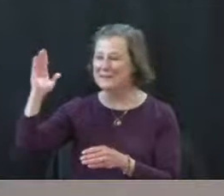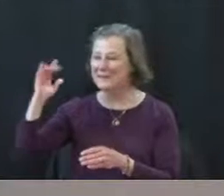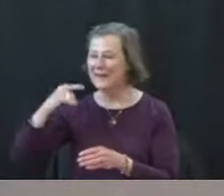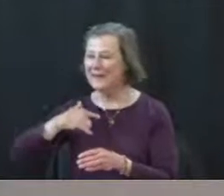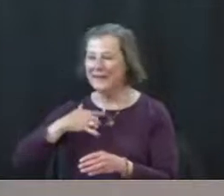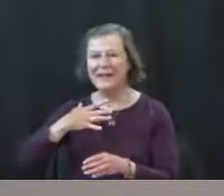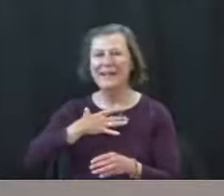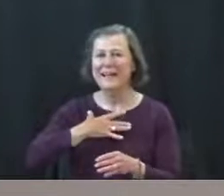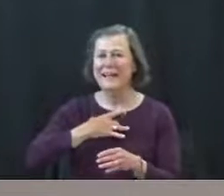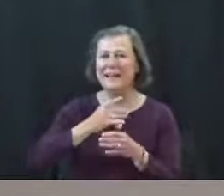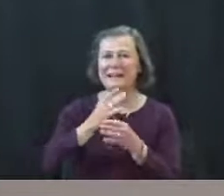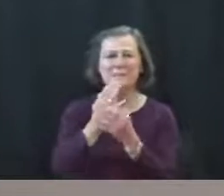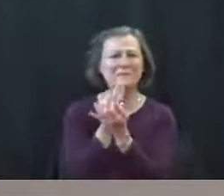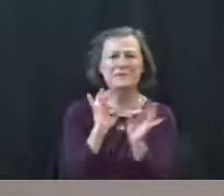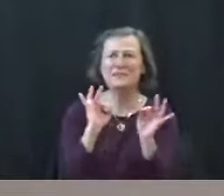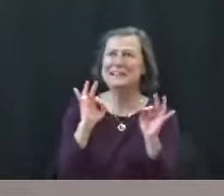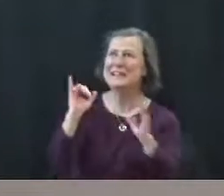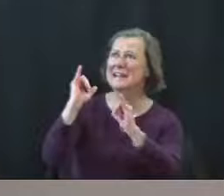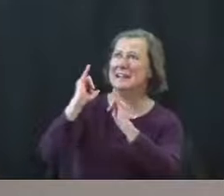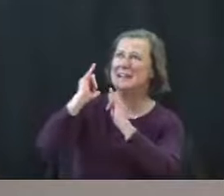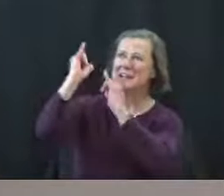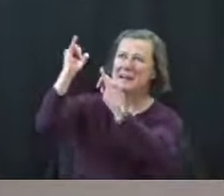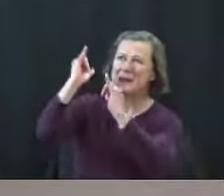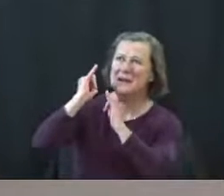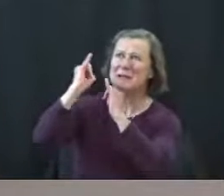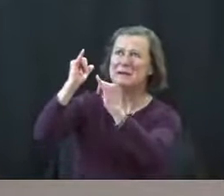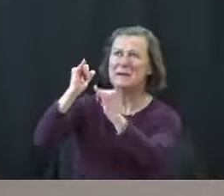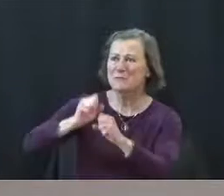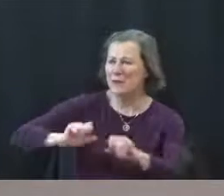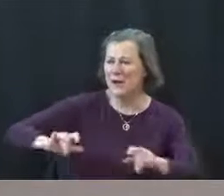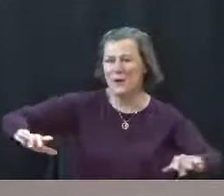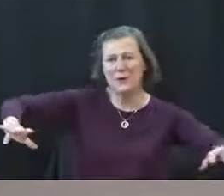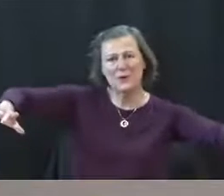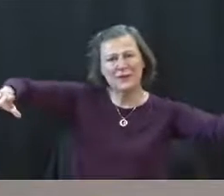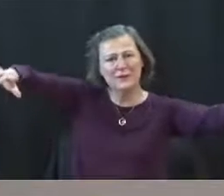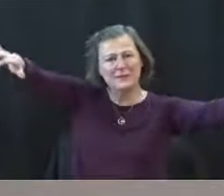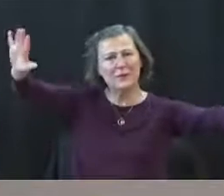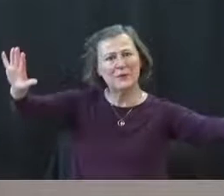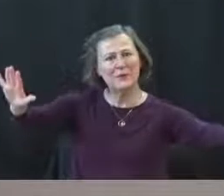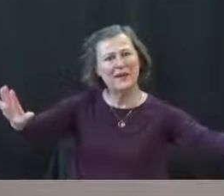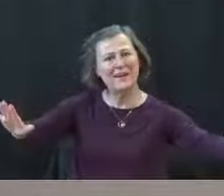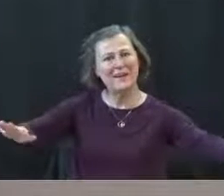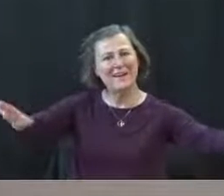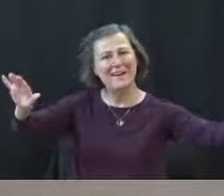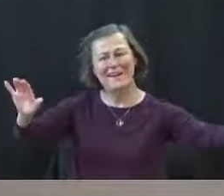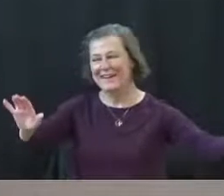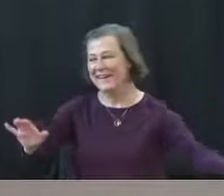I'd like to be free like that, spread my wings so high.